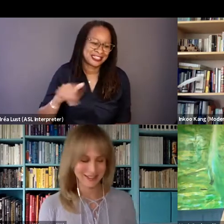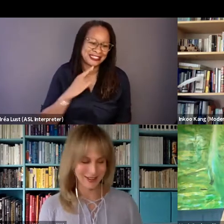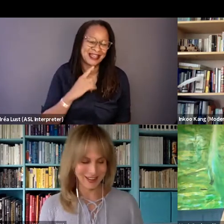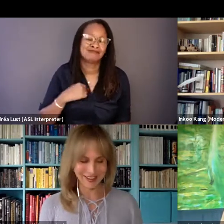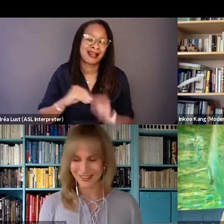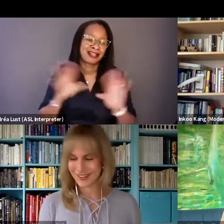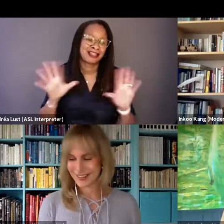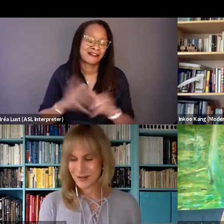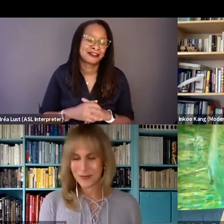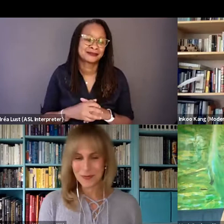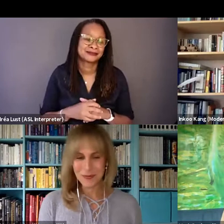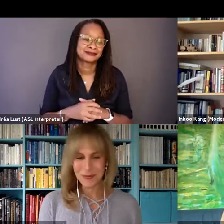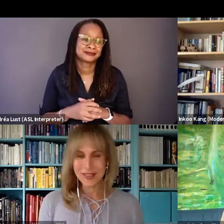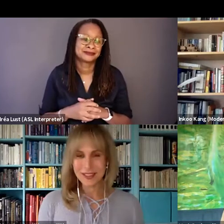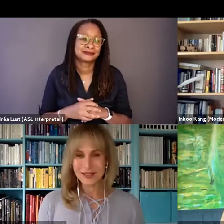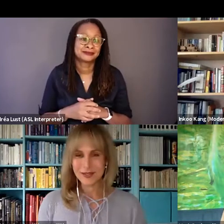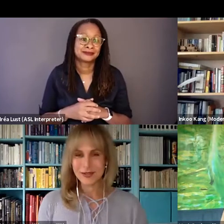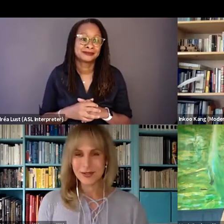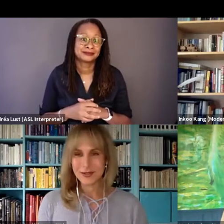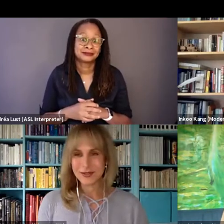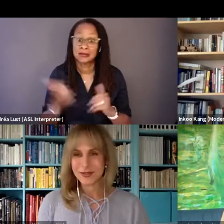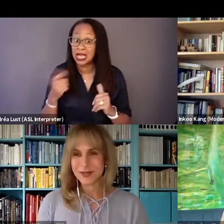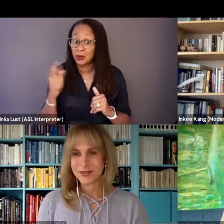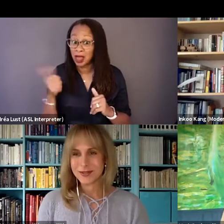throwing that out there. Did anyone else get to go inside the Dale?